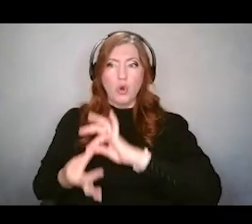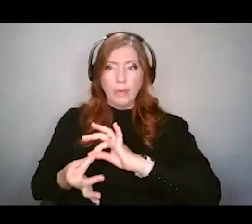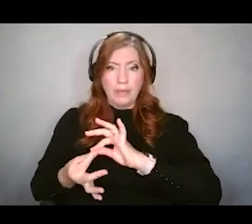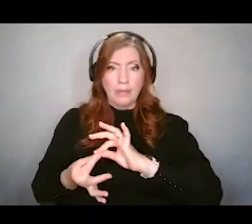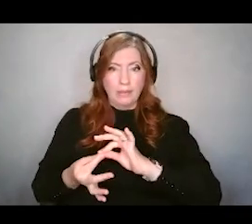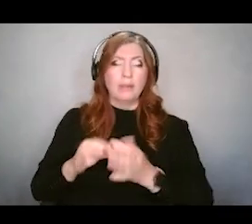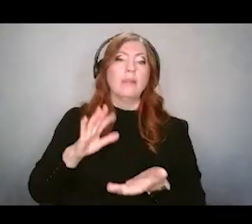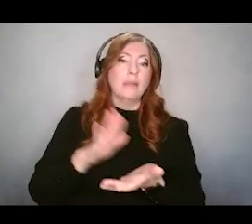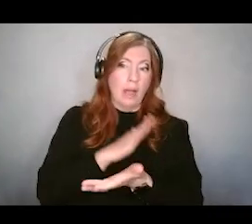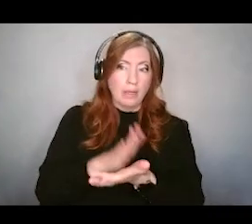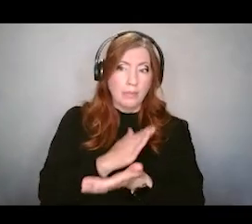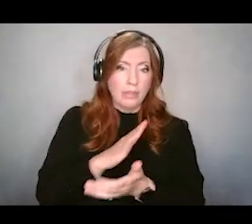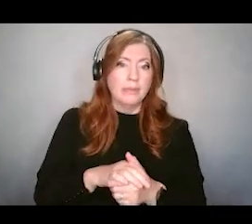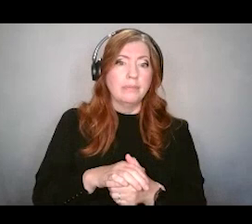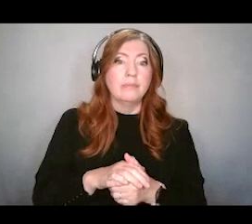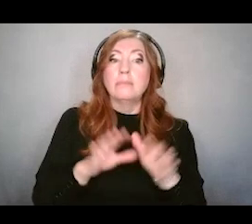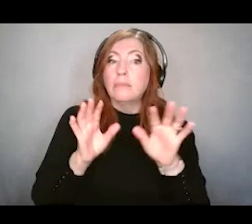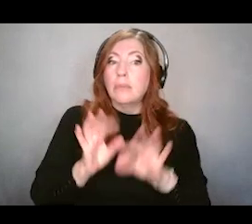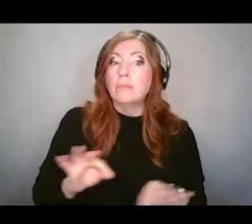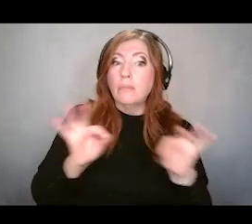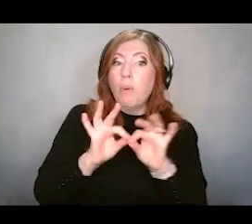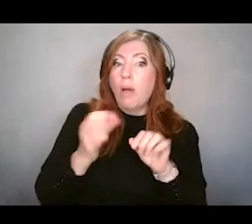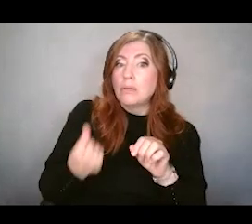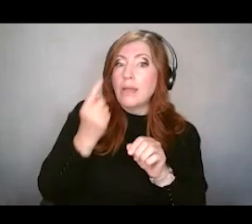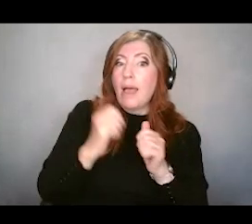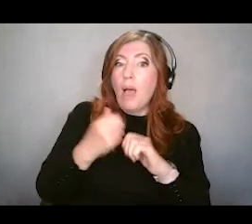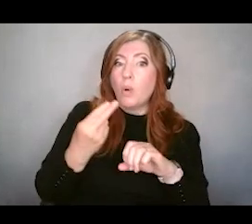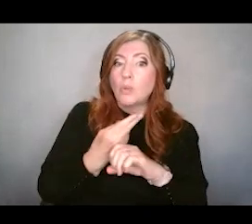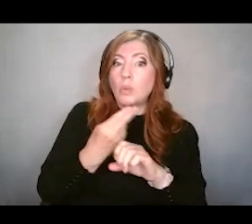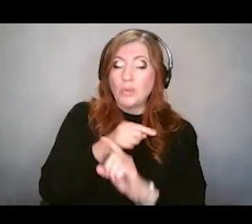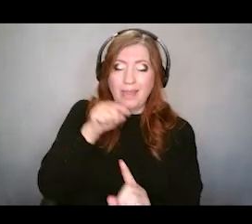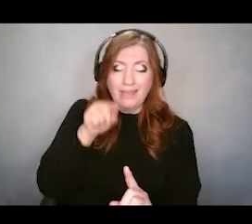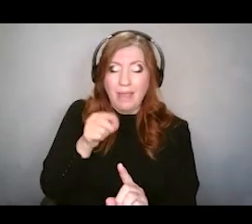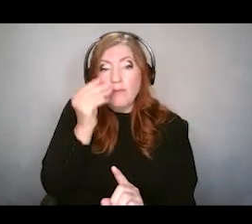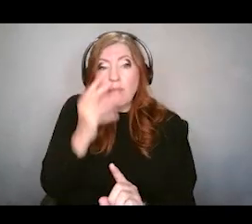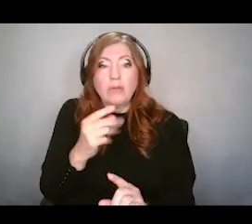What’s important is understanding how to use the information appropriately. So